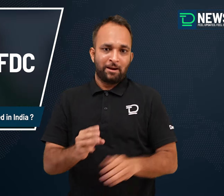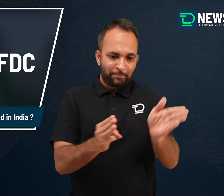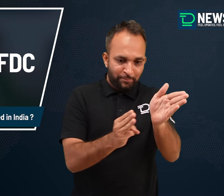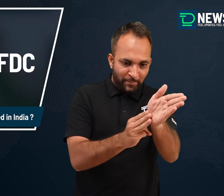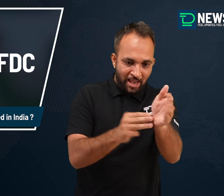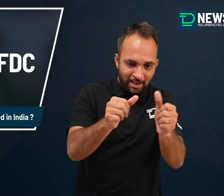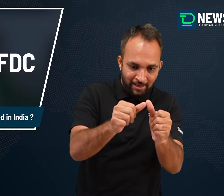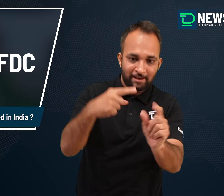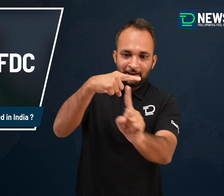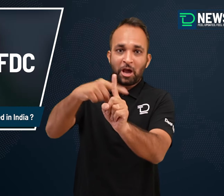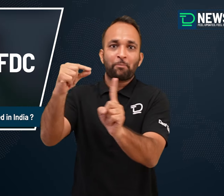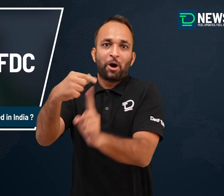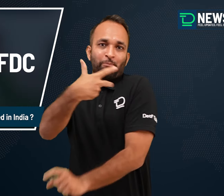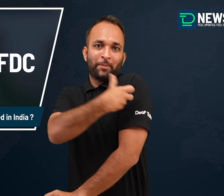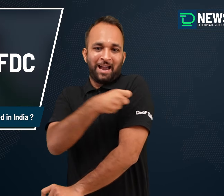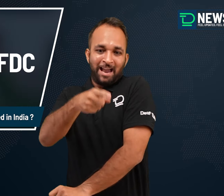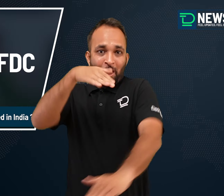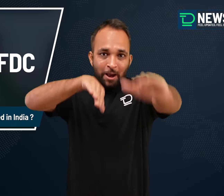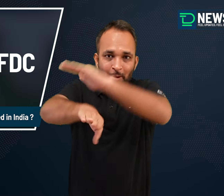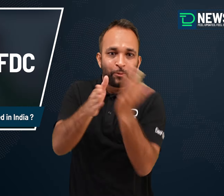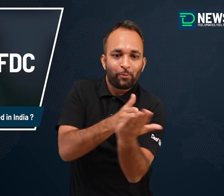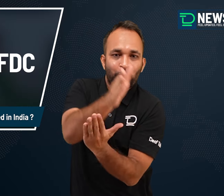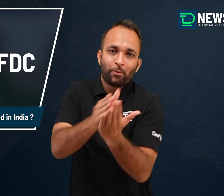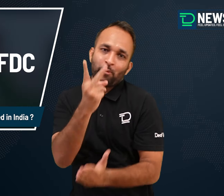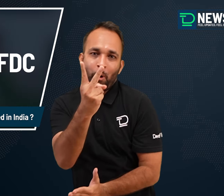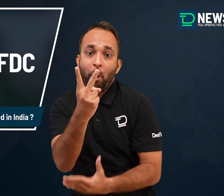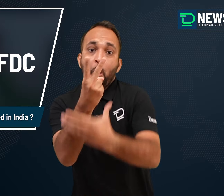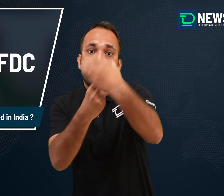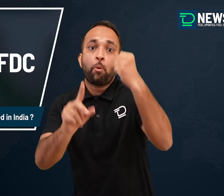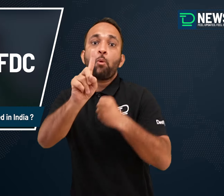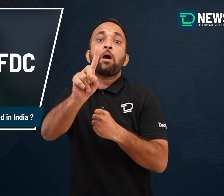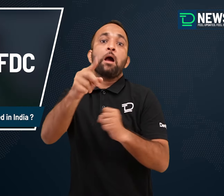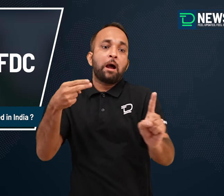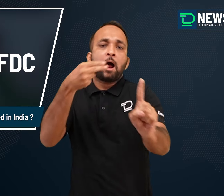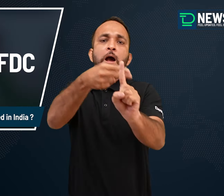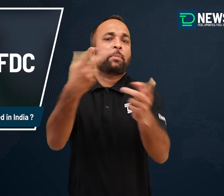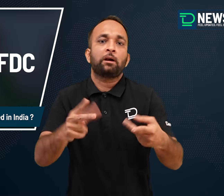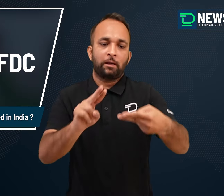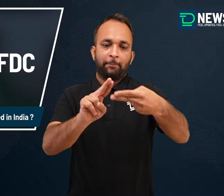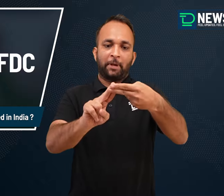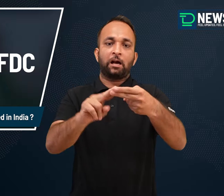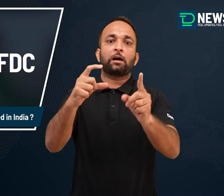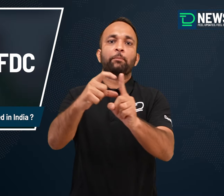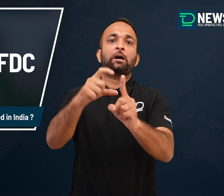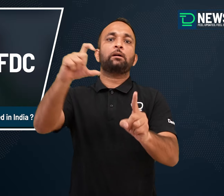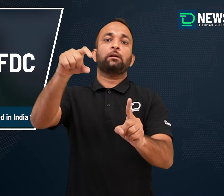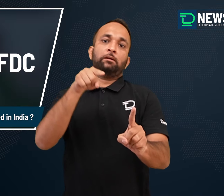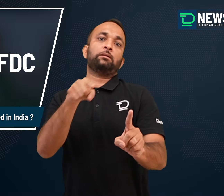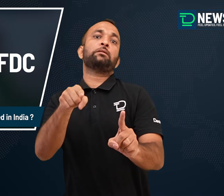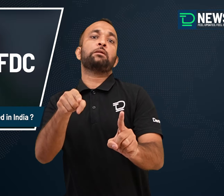The mixing of two different drugs are called FDC drugs.